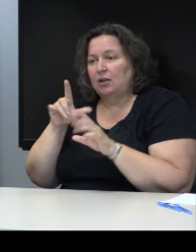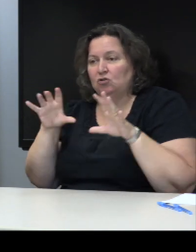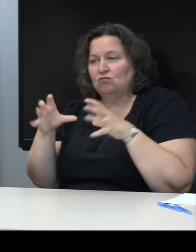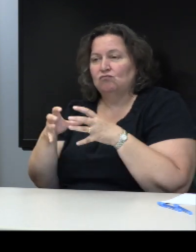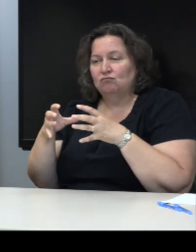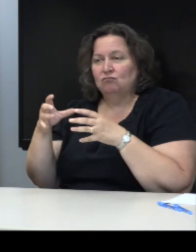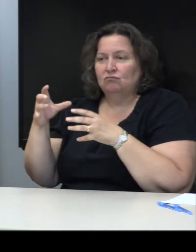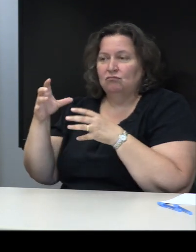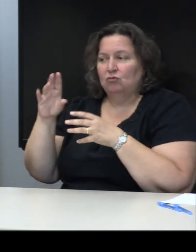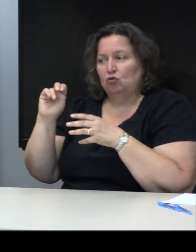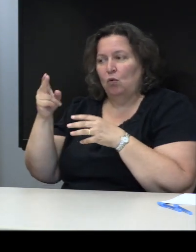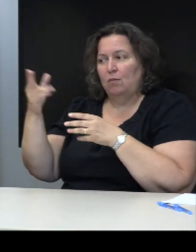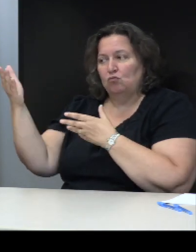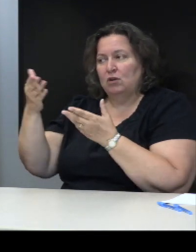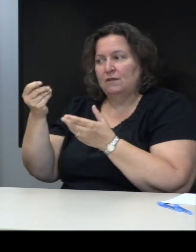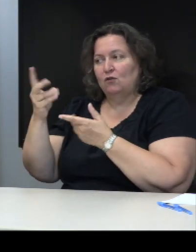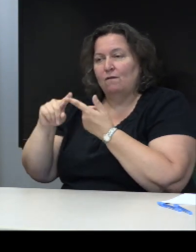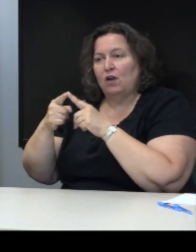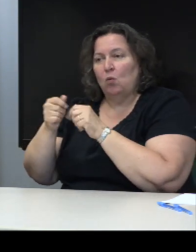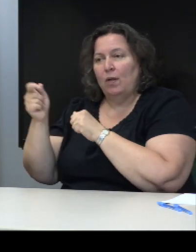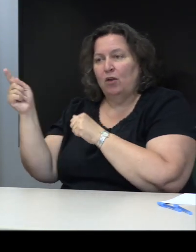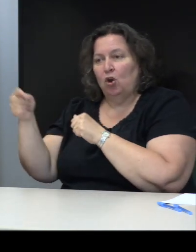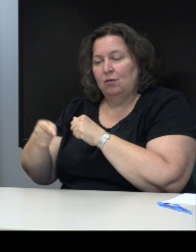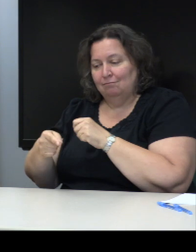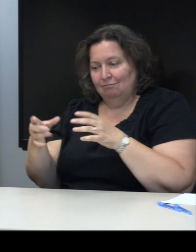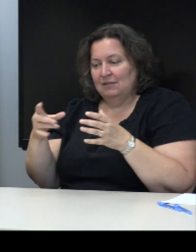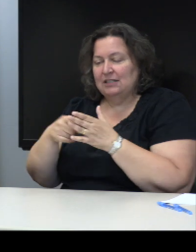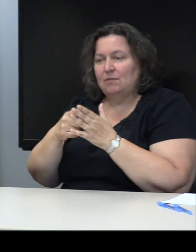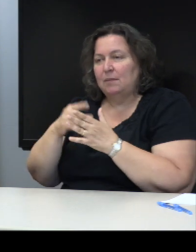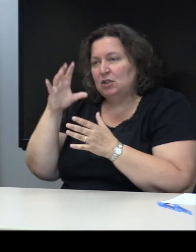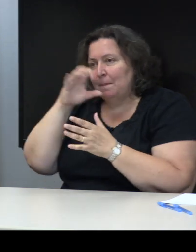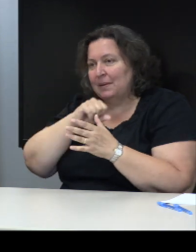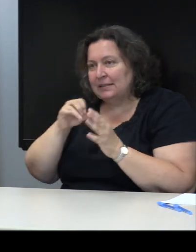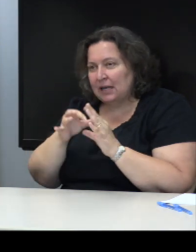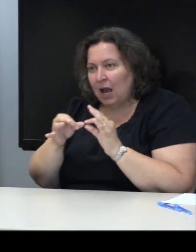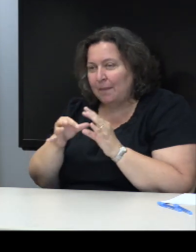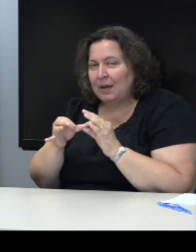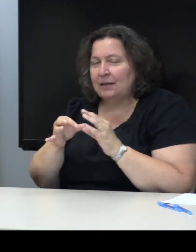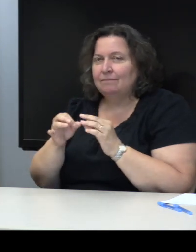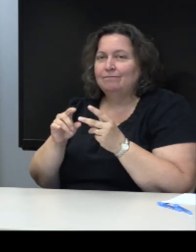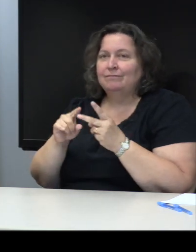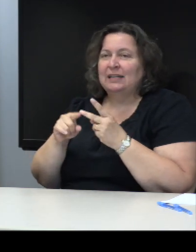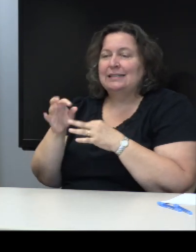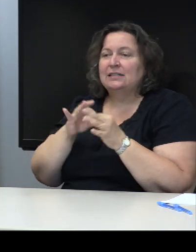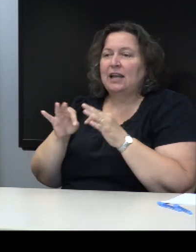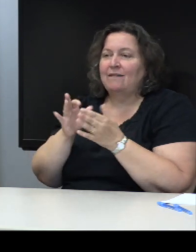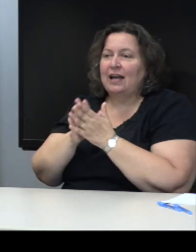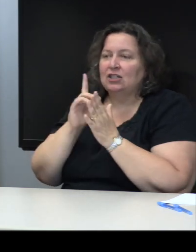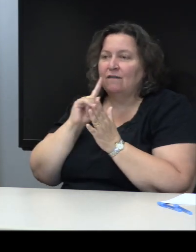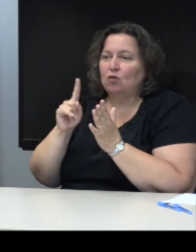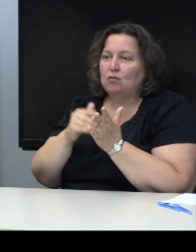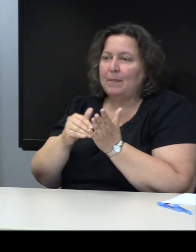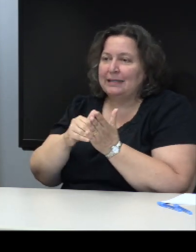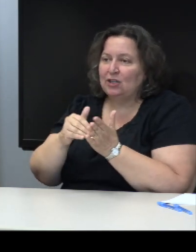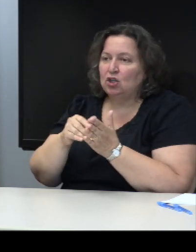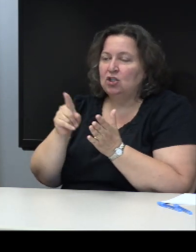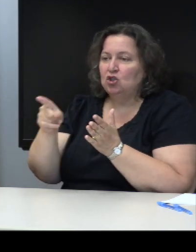when Norah brings a few friends with her, sometimes she might miss a comment, and rather than ask for repetition, she might just nod or laugh